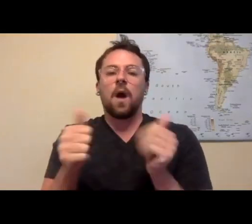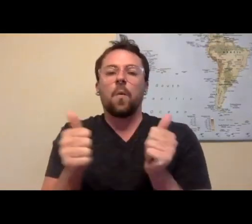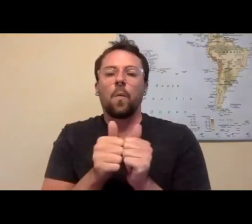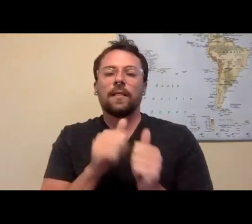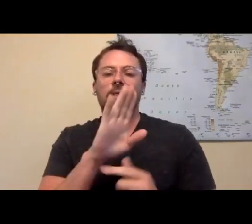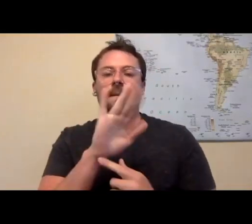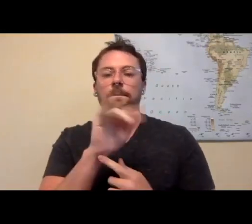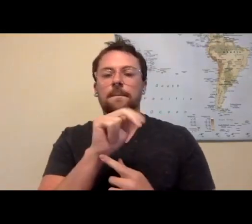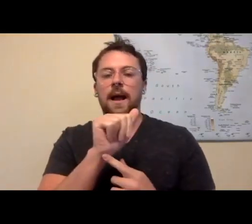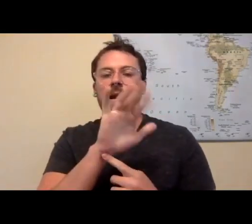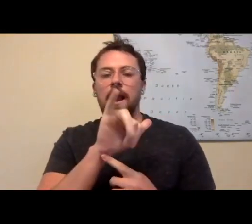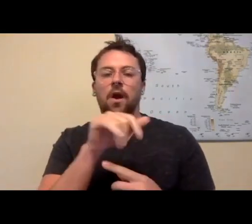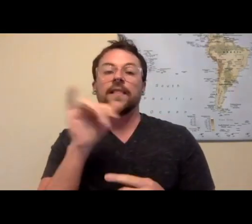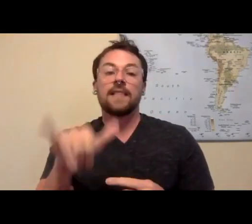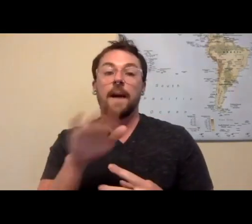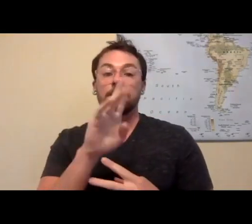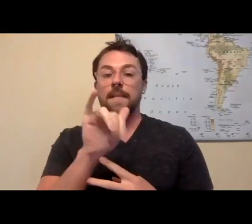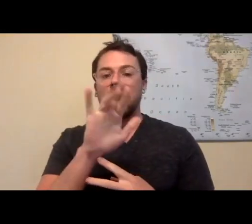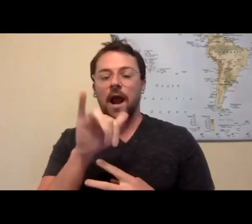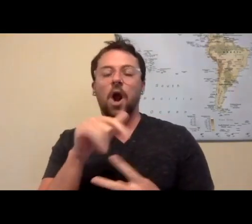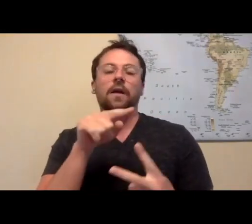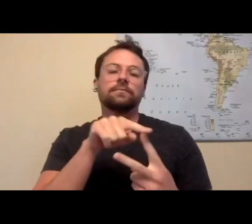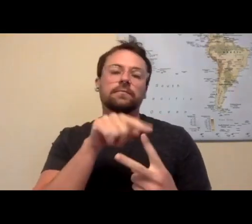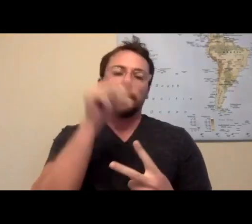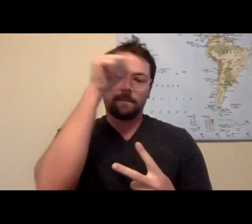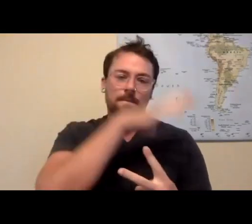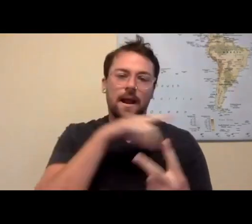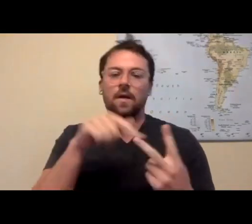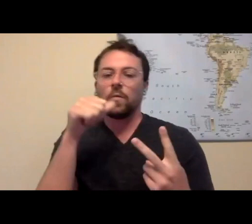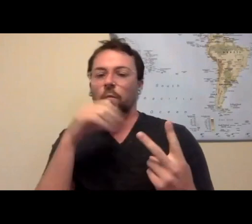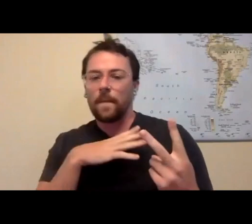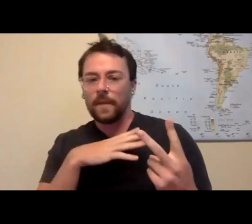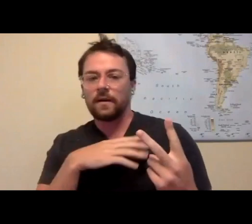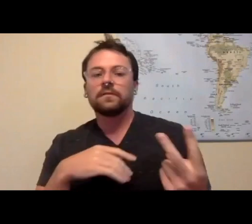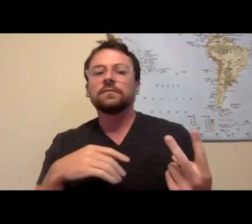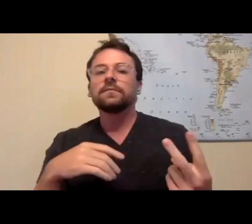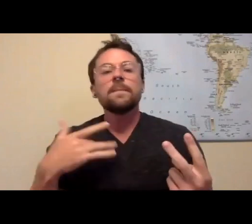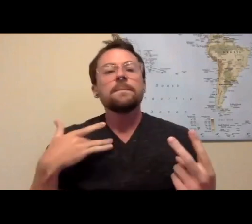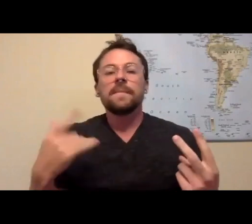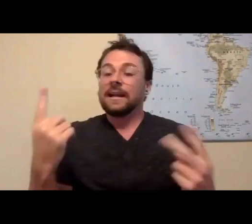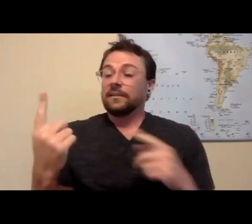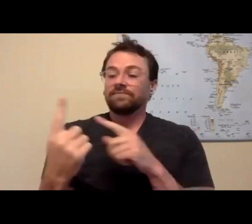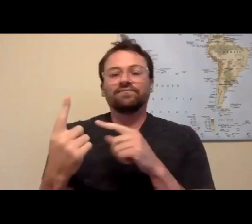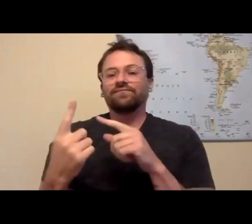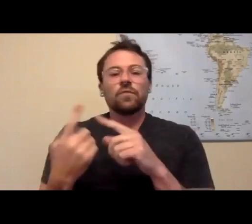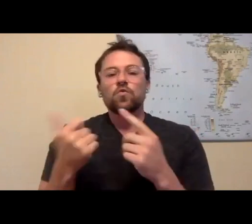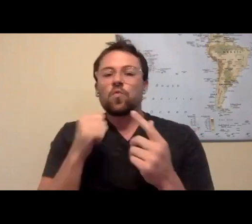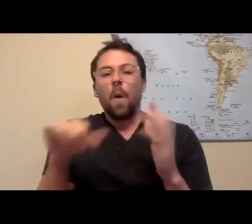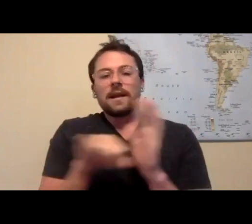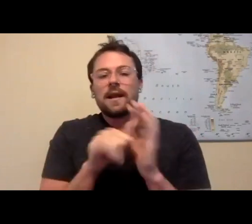> The term non binary means someone does not identify with the gender binary which is the